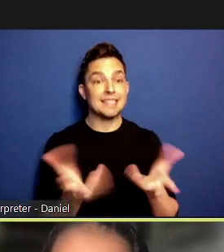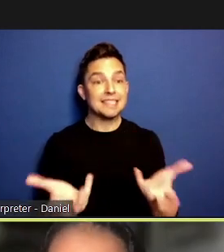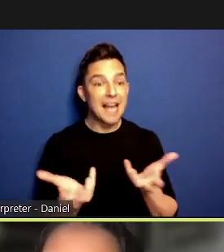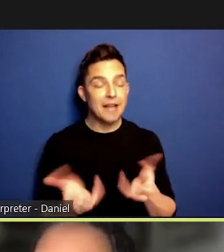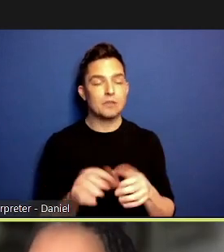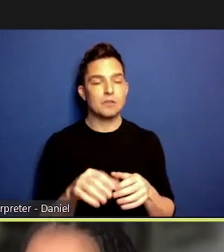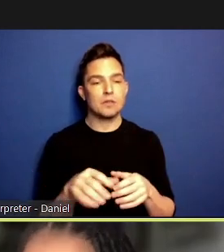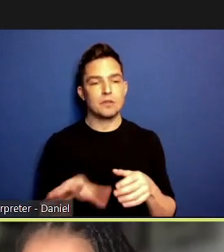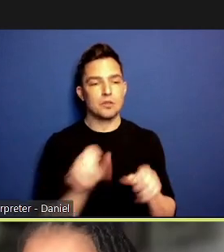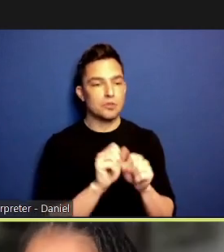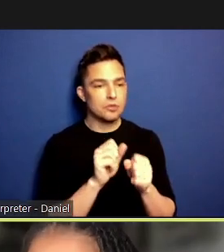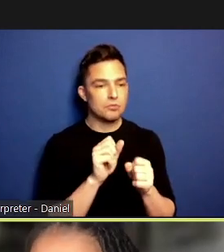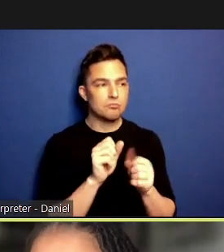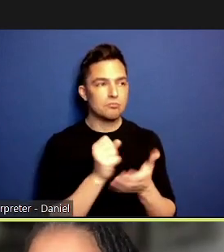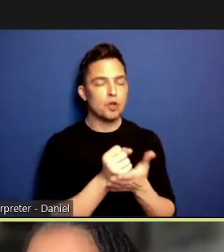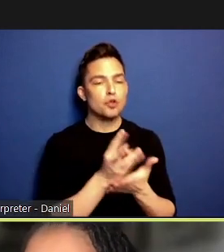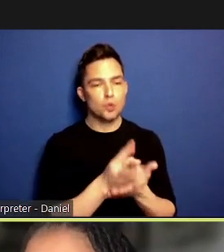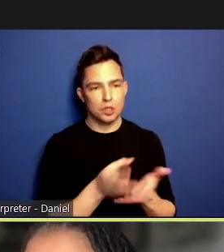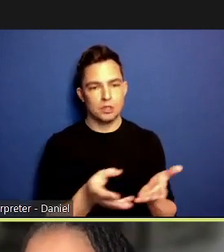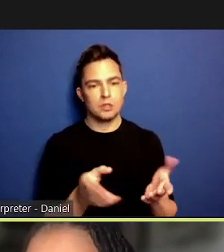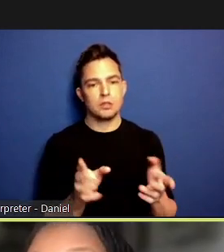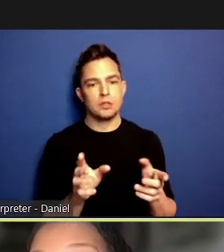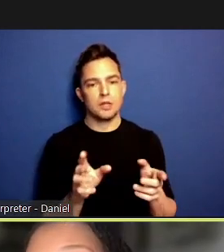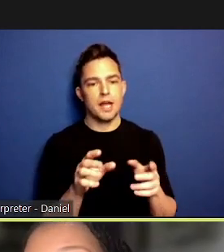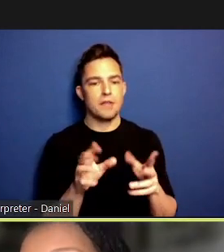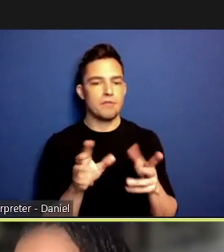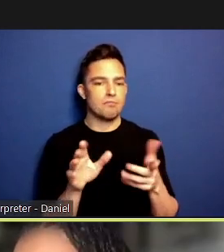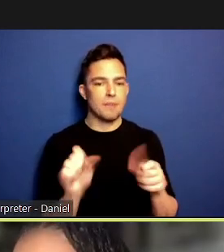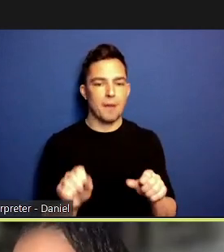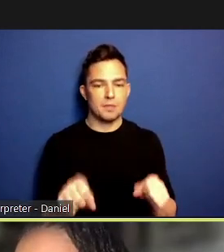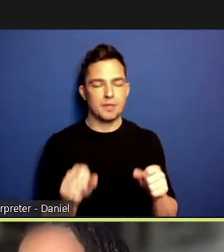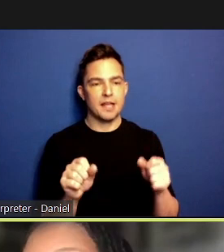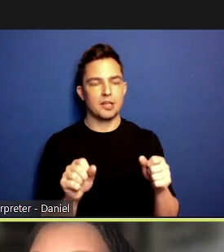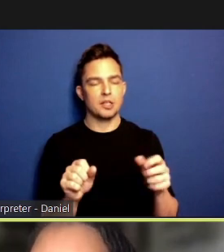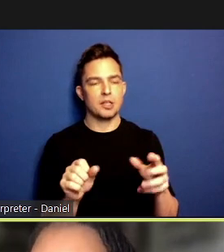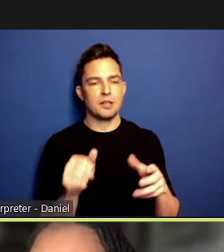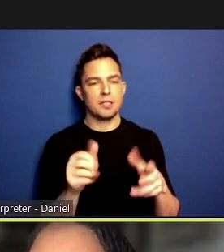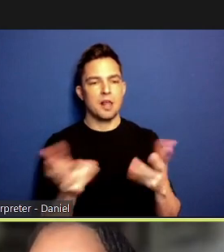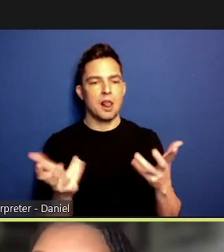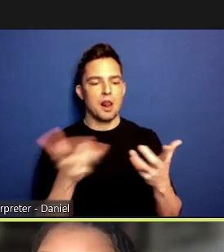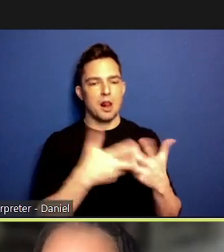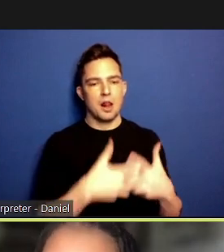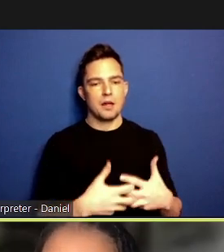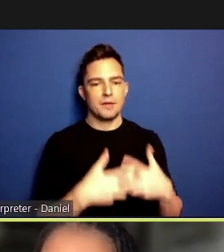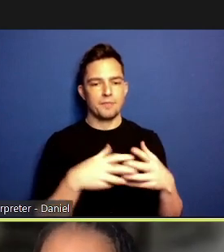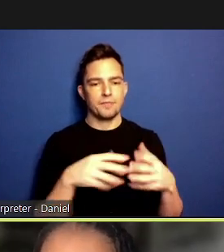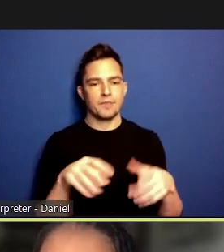and their possibilities are assimilated, uncontested, and often time erased.